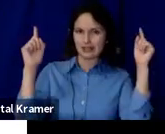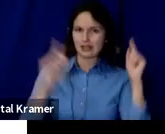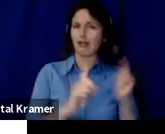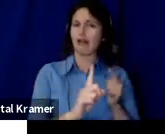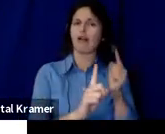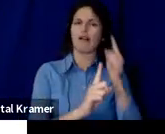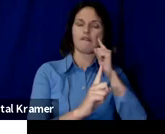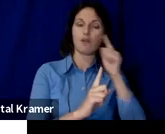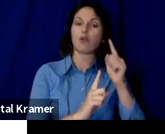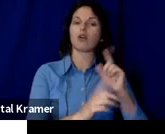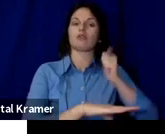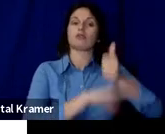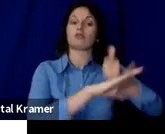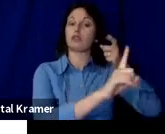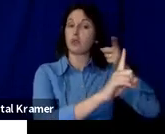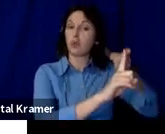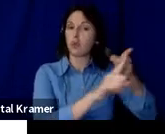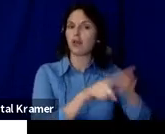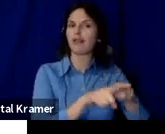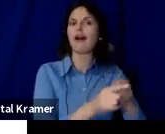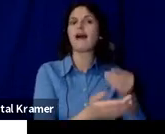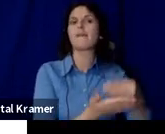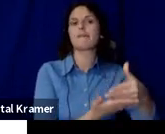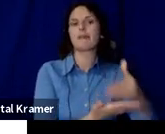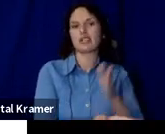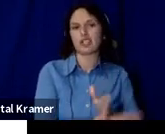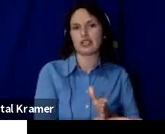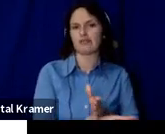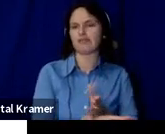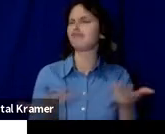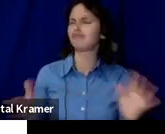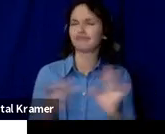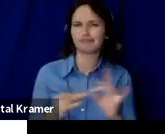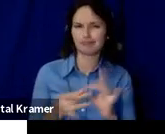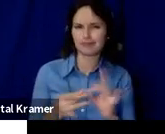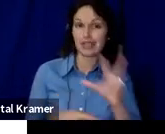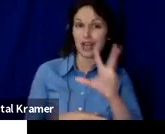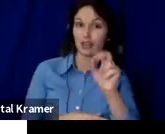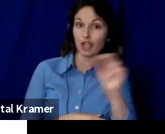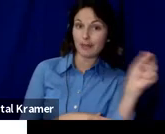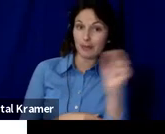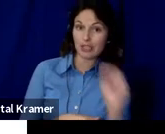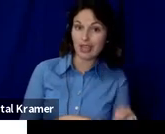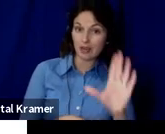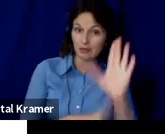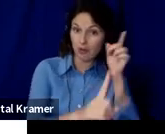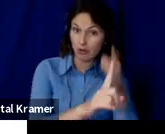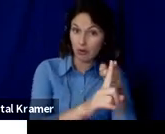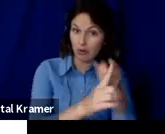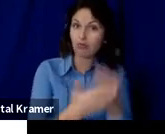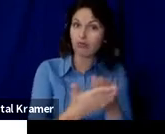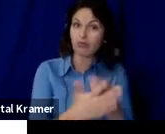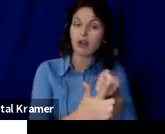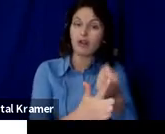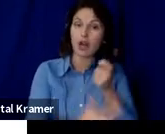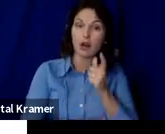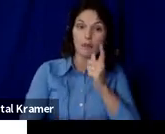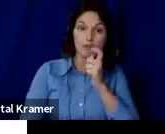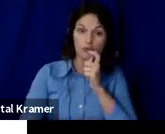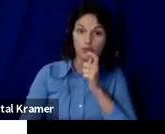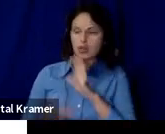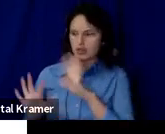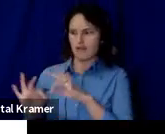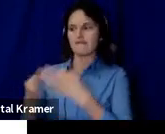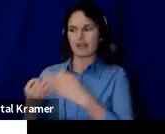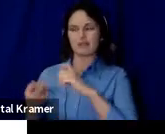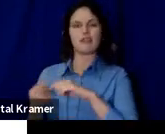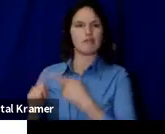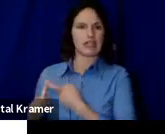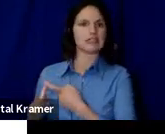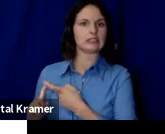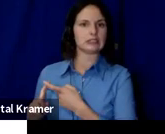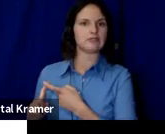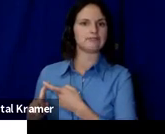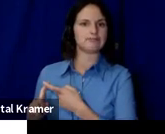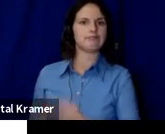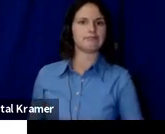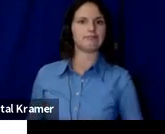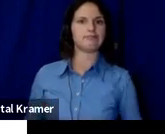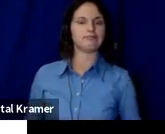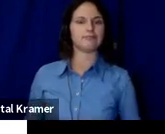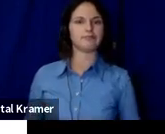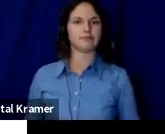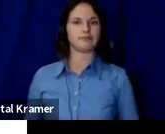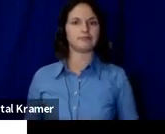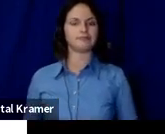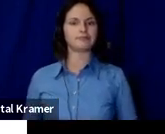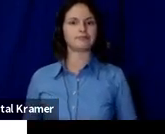So, like we said, 30% of your goal will be contributed by family and friends., and here